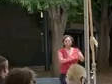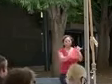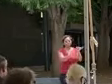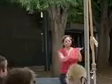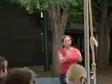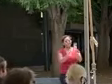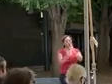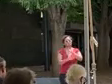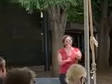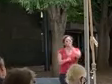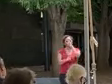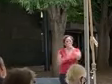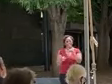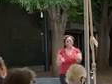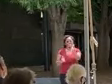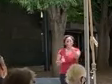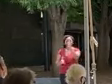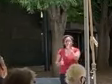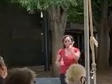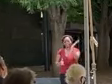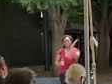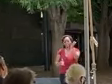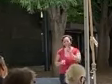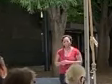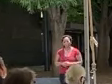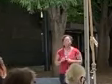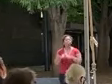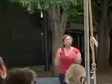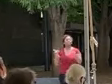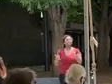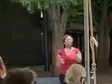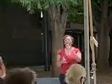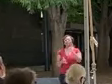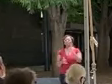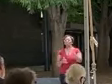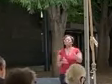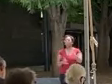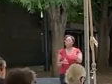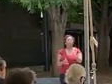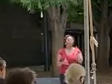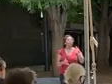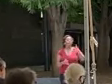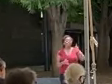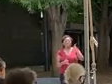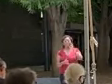With that, I am mindful of President Roosevelt's advice to be sincere, be brief, and be seated.